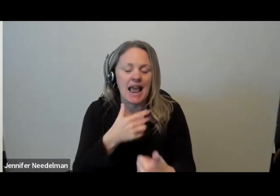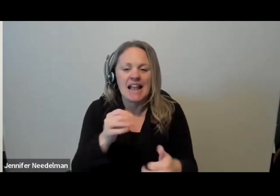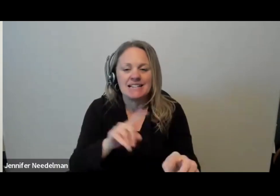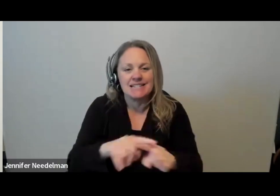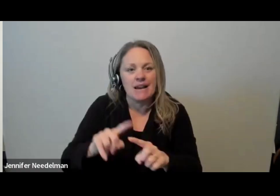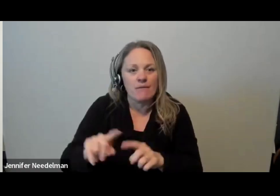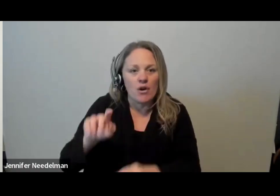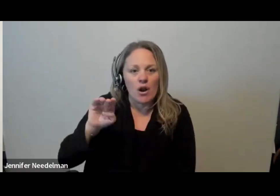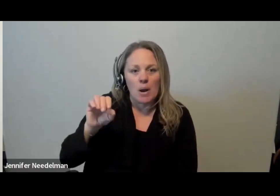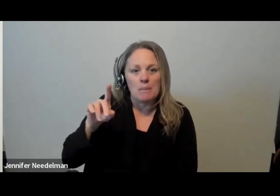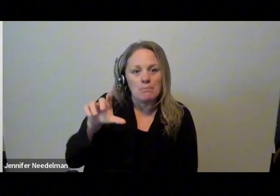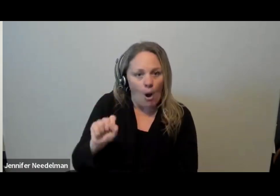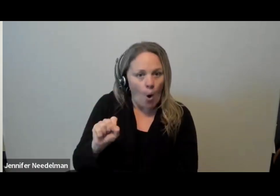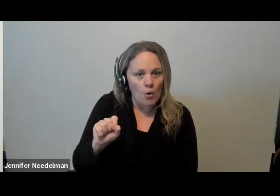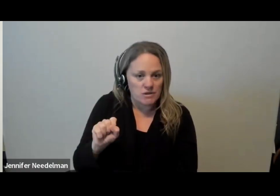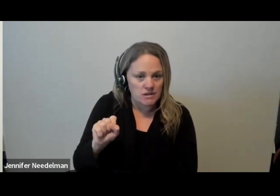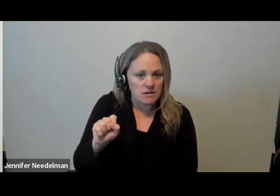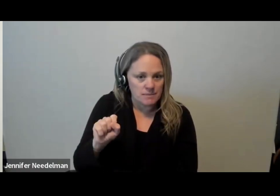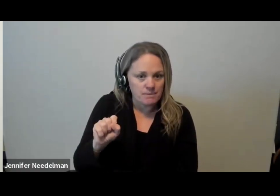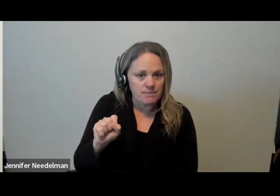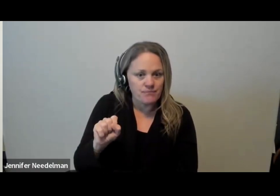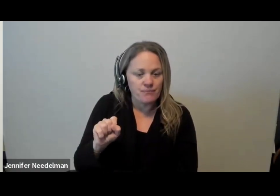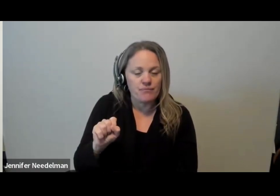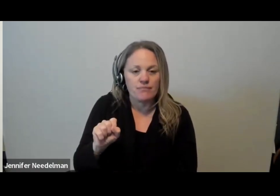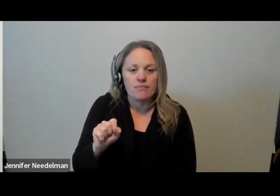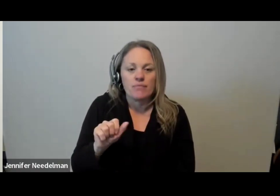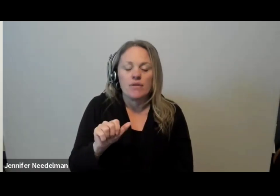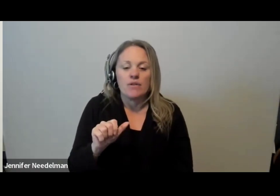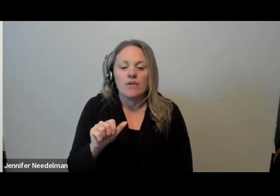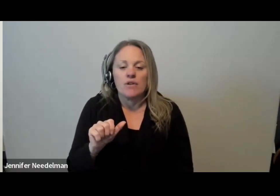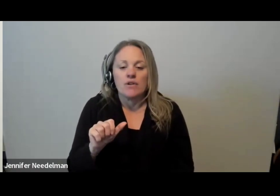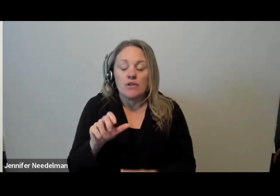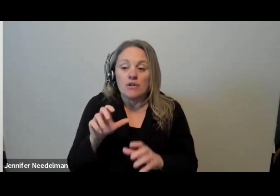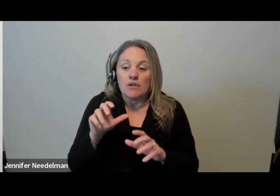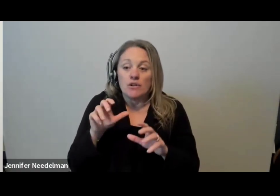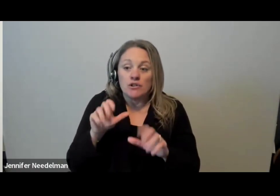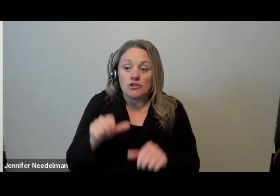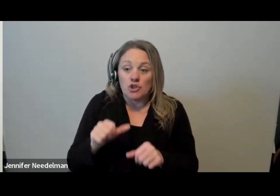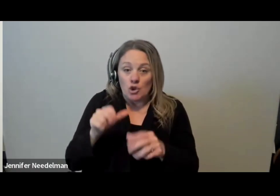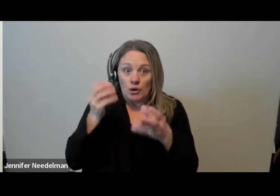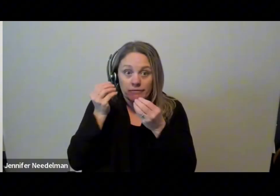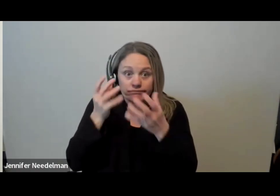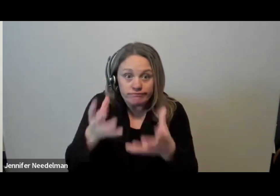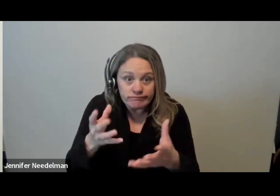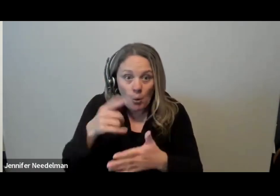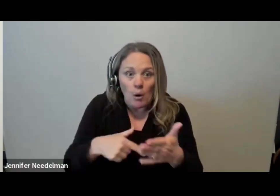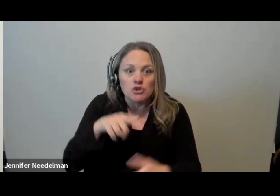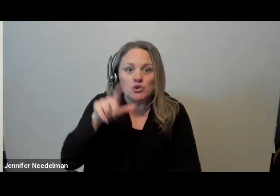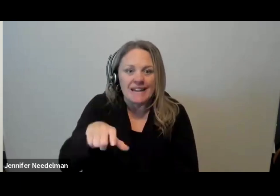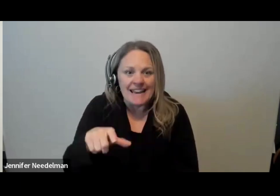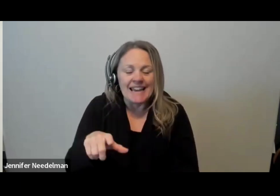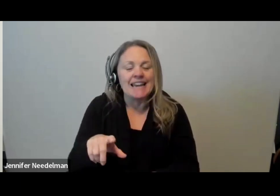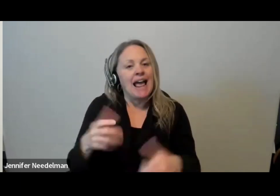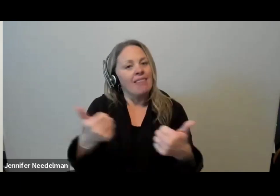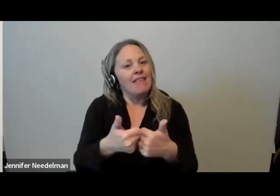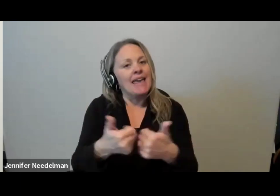to make those work, right? So it's not just then how do I give my input into the game, but then how does my, either the game communicate with me